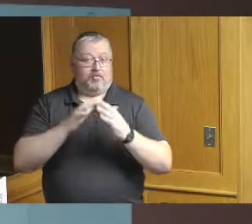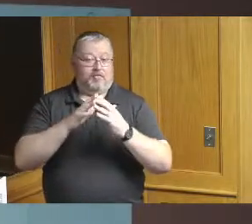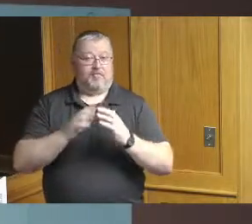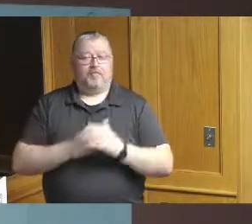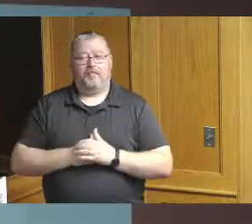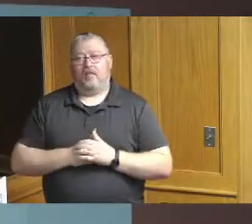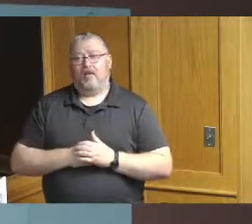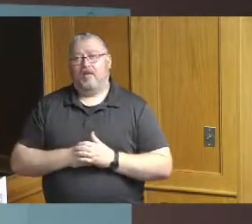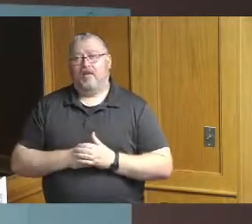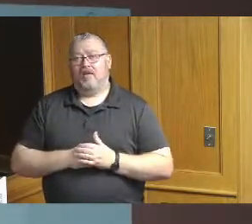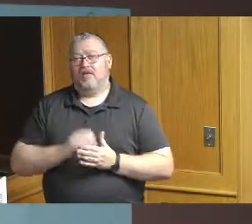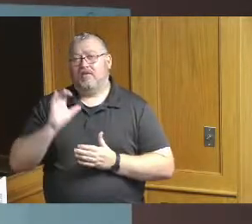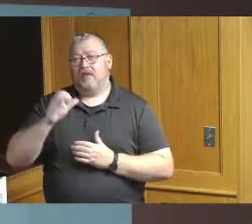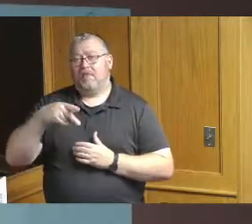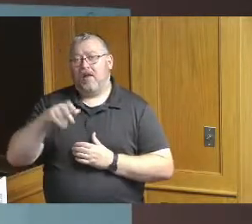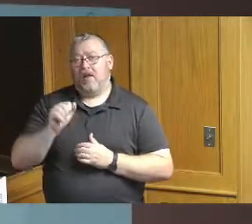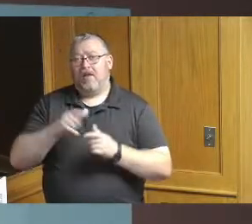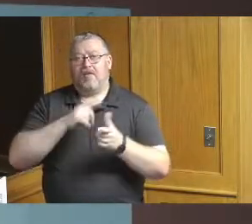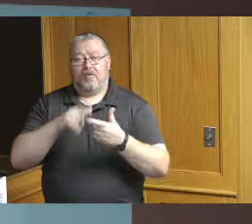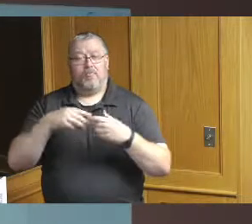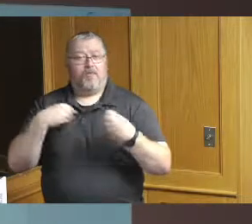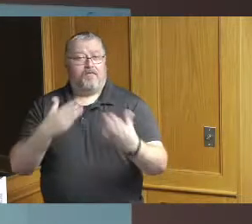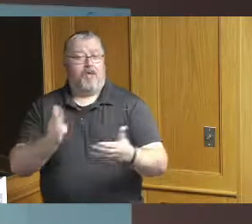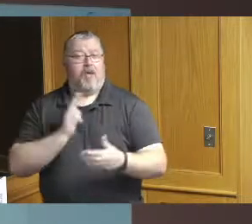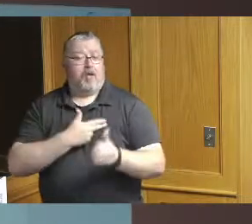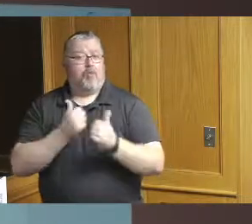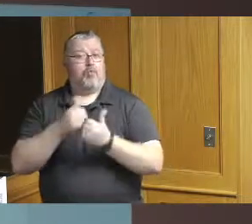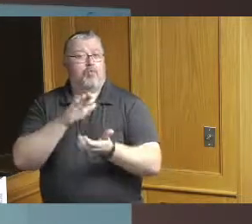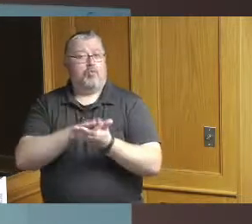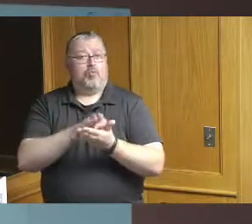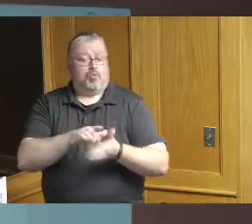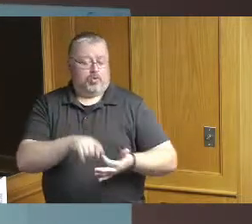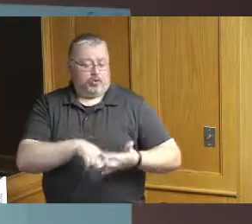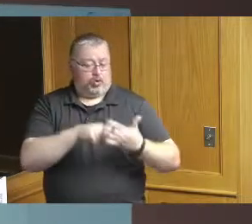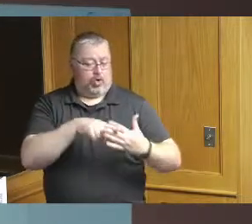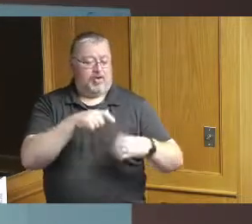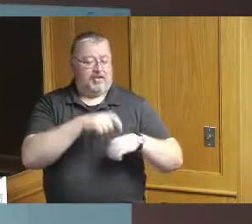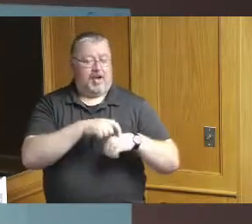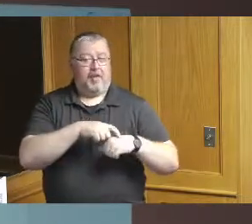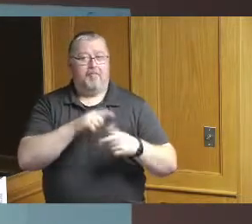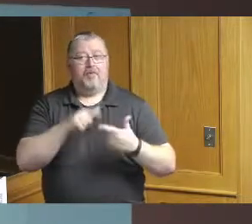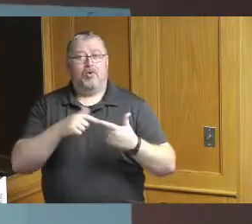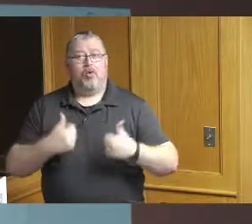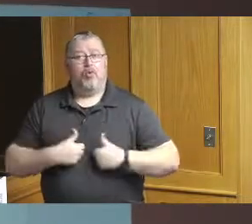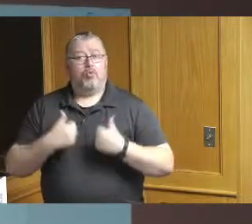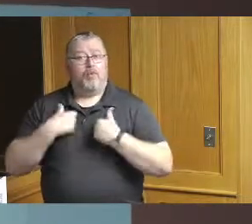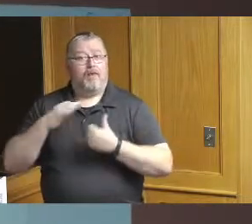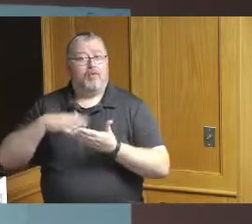cps then provides us with the school start times and the addresses of the students and the schools